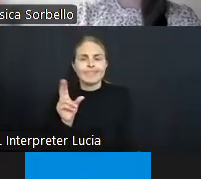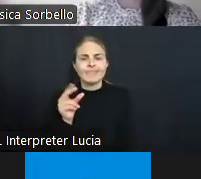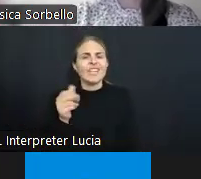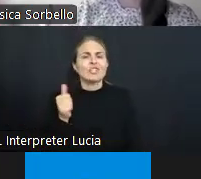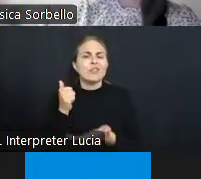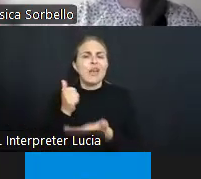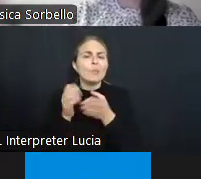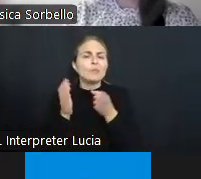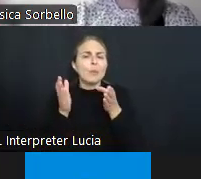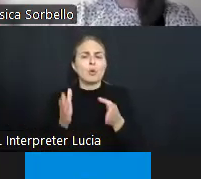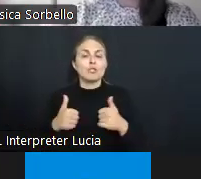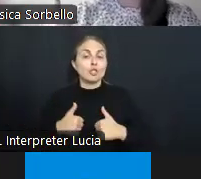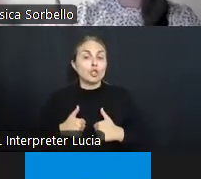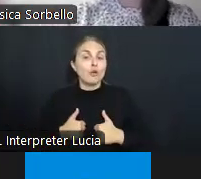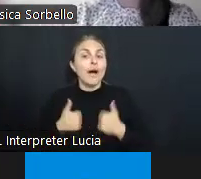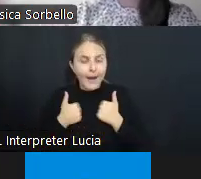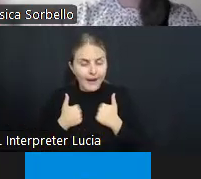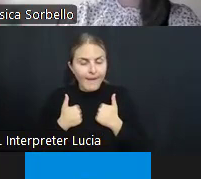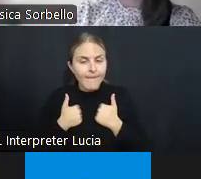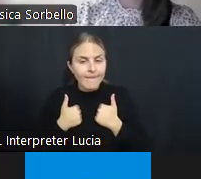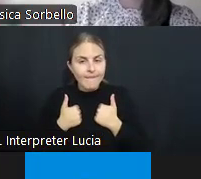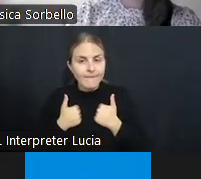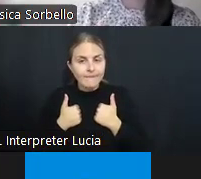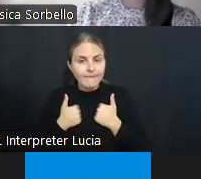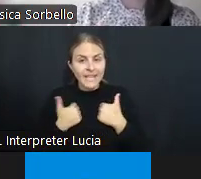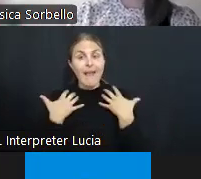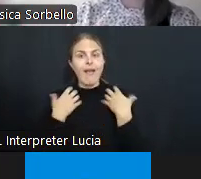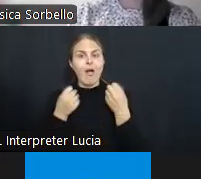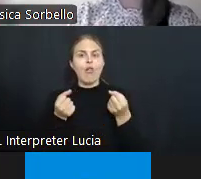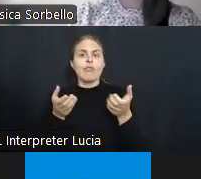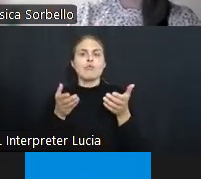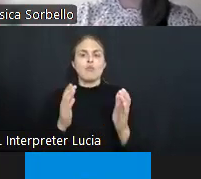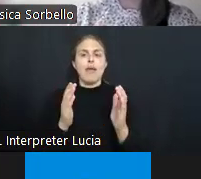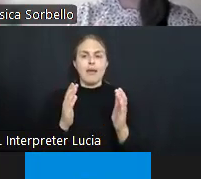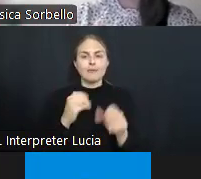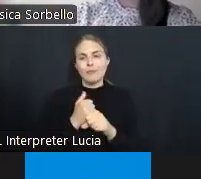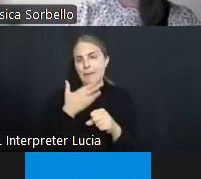healthy enough baseline to make decisions. When we talk about SSRIs for depression. Exactly the same thing. They